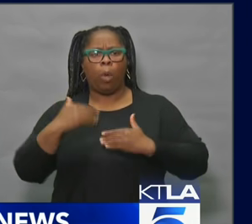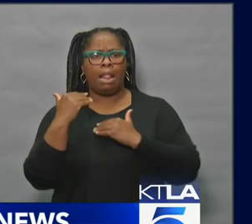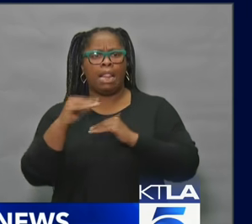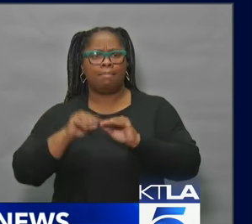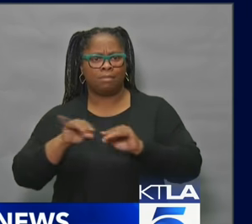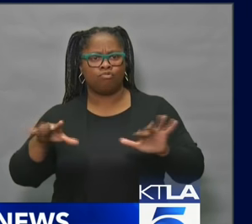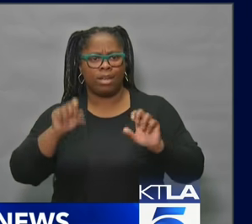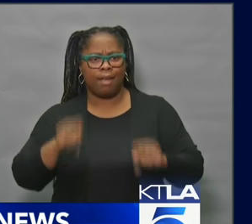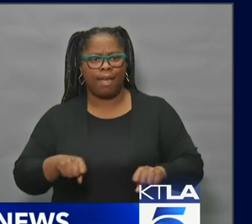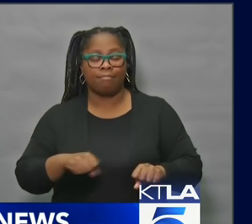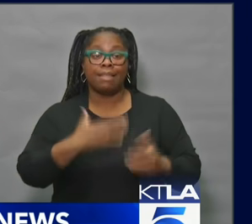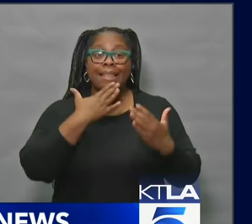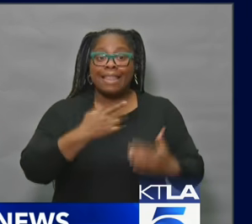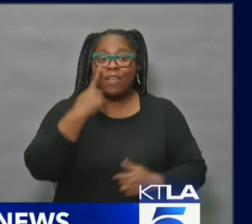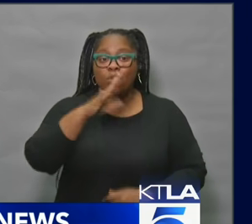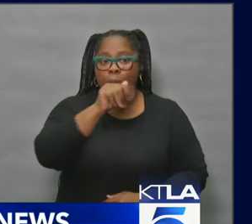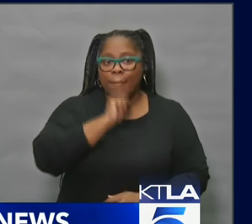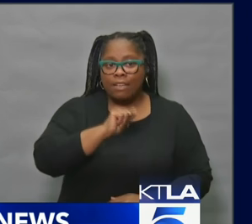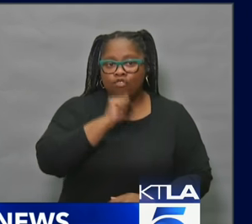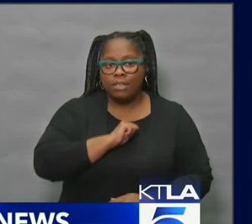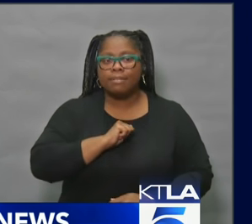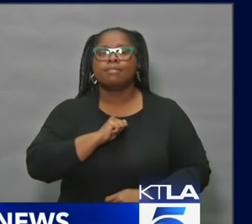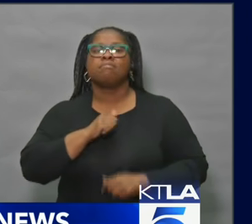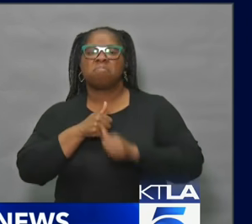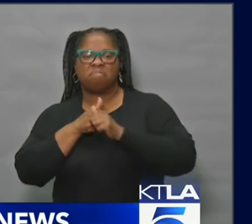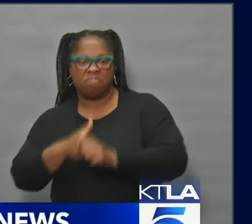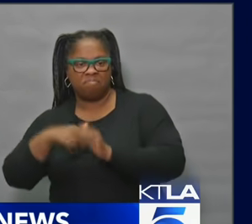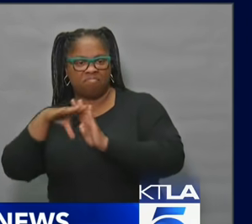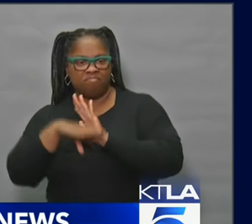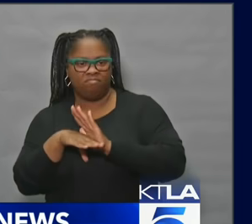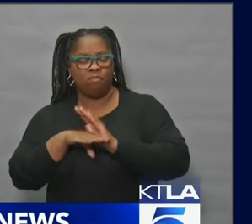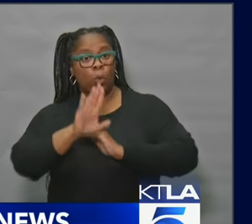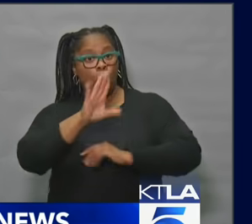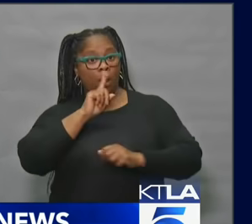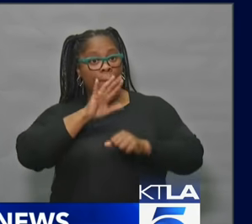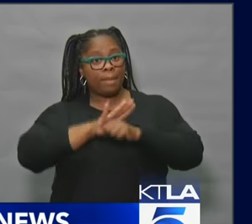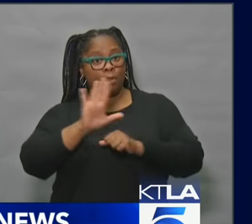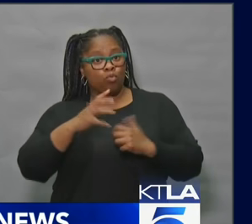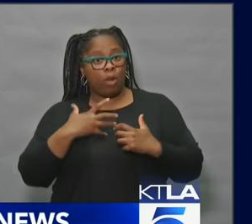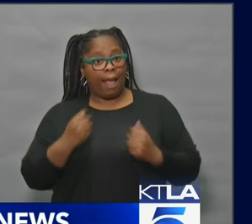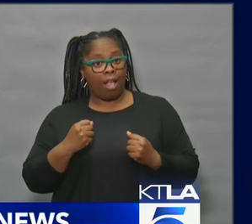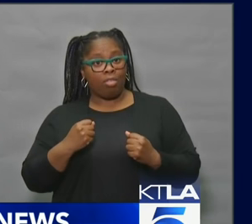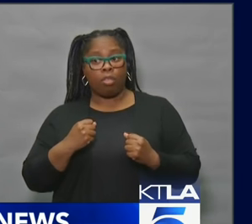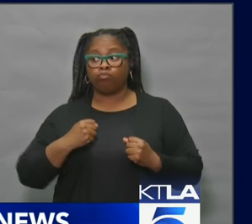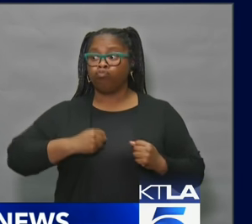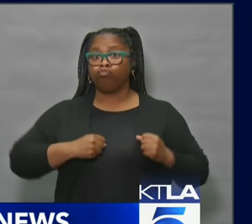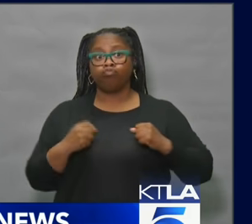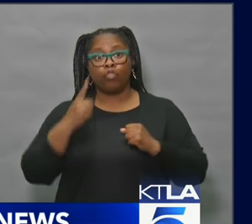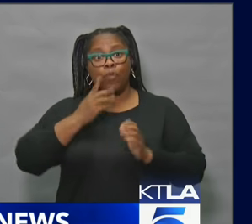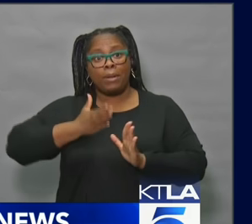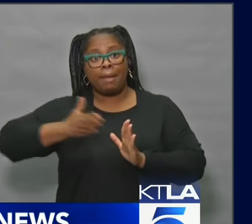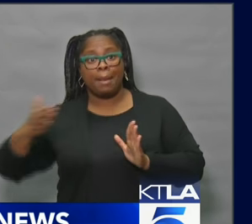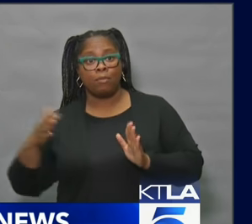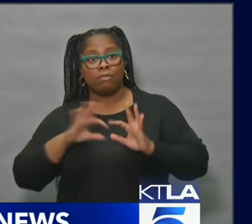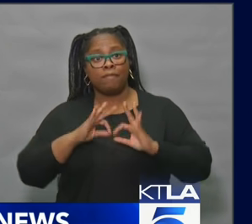LOOSE ON LOOSE AND PHYSICAL DISTANCING MEASURES UNTIL THEN. I THANK YOU FOR YOUR